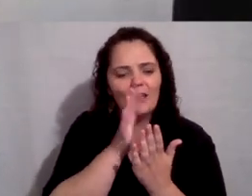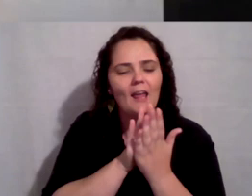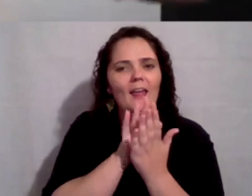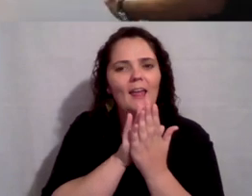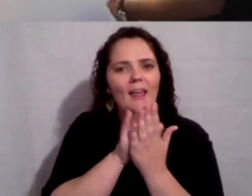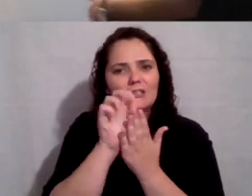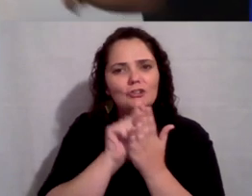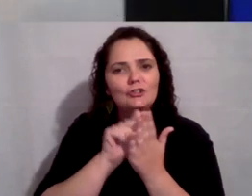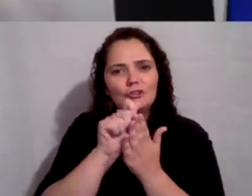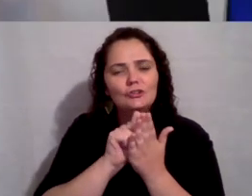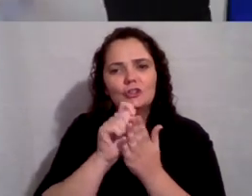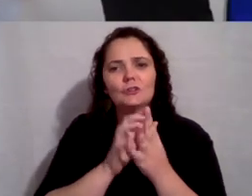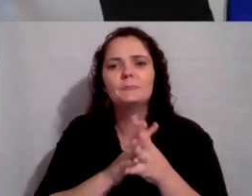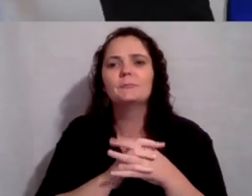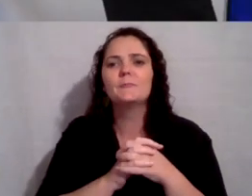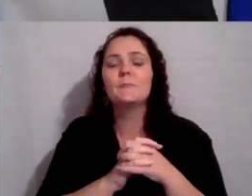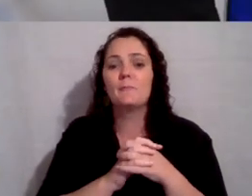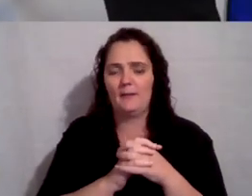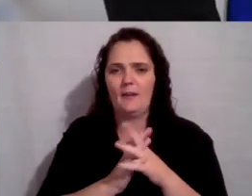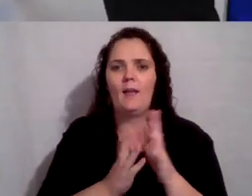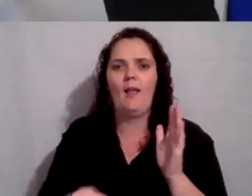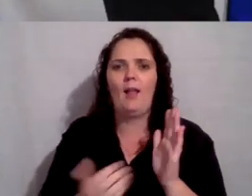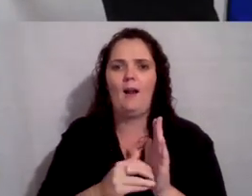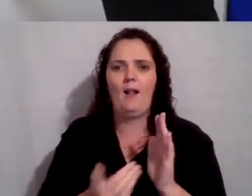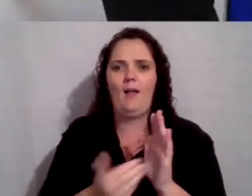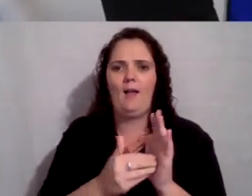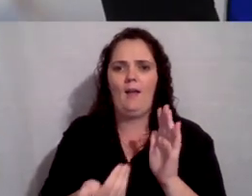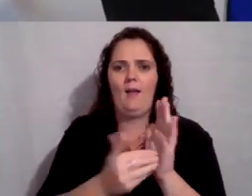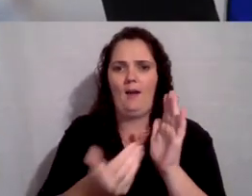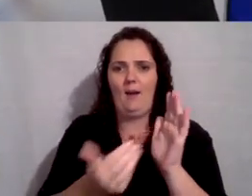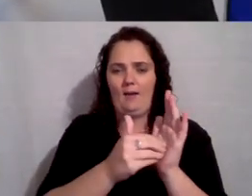of material and erasure and you want to start building it up that way.